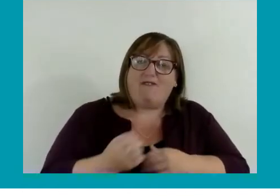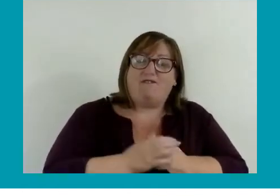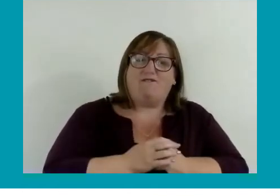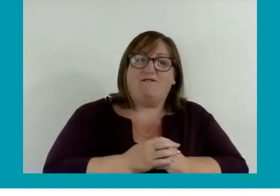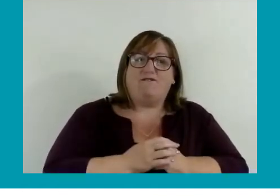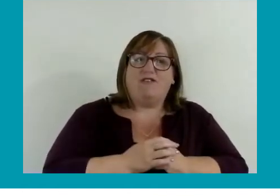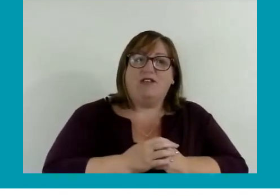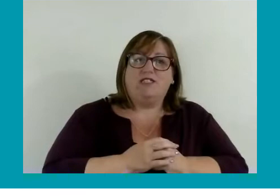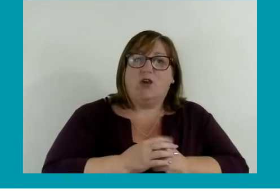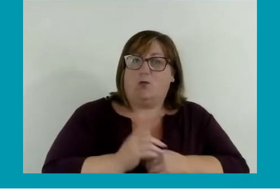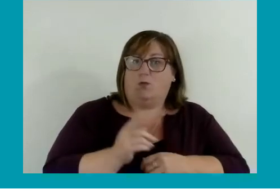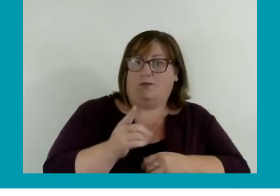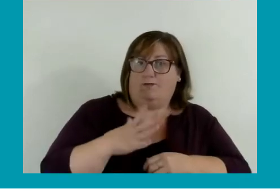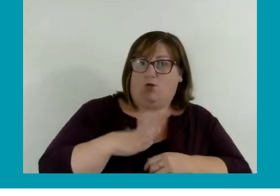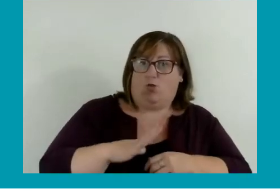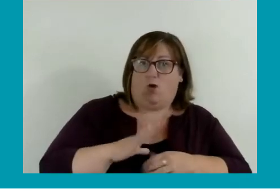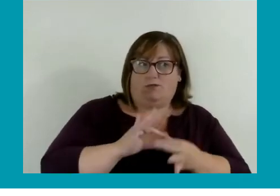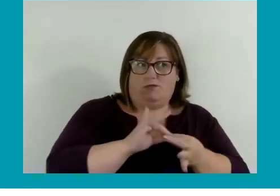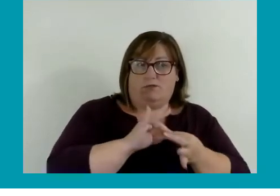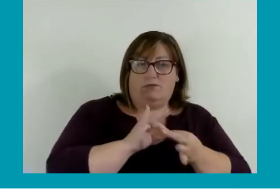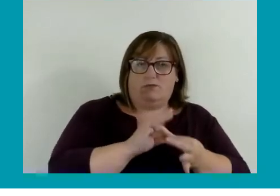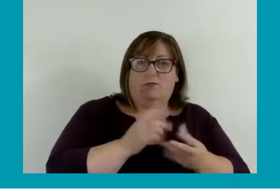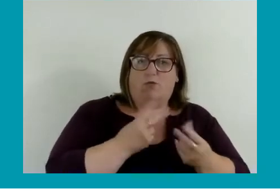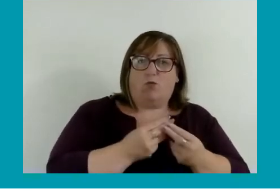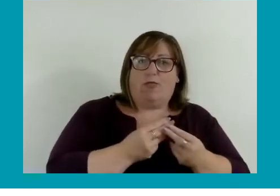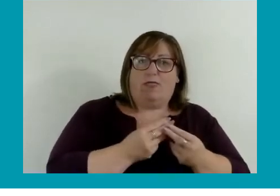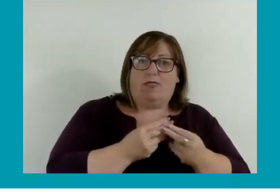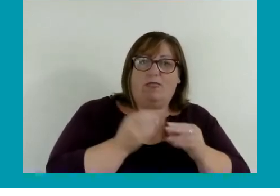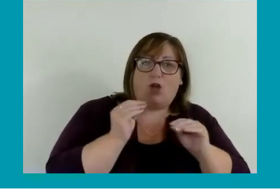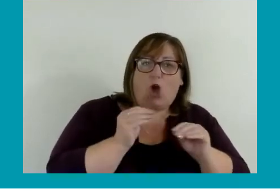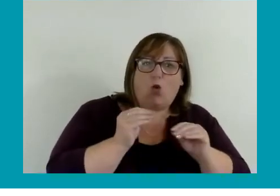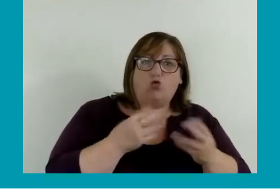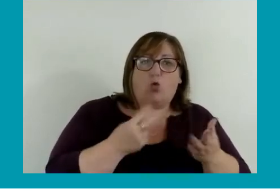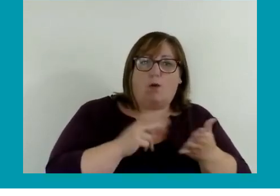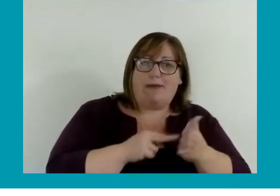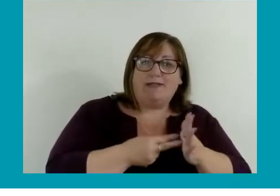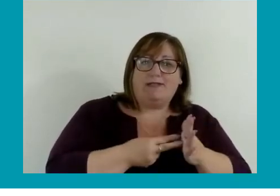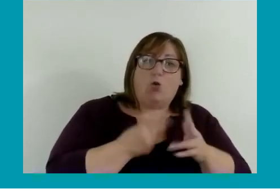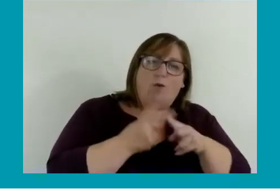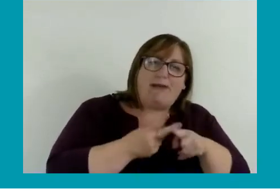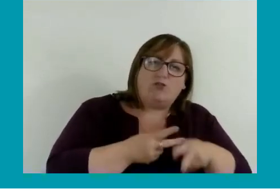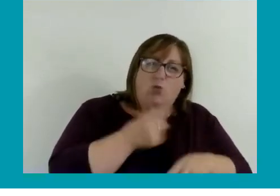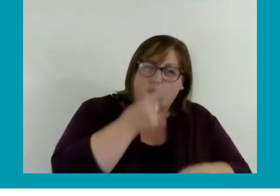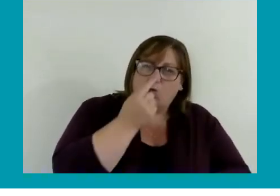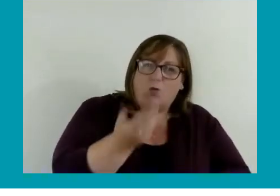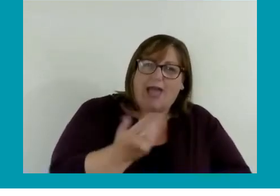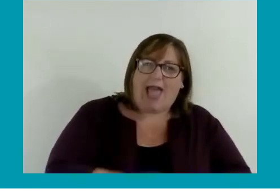to work at actually what it is that you need and support you get to get there um yeah development